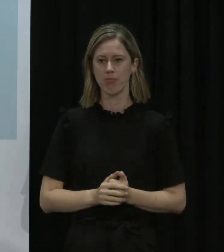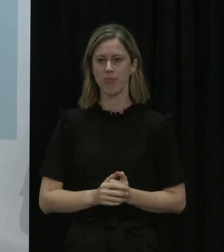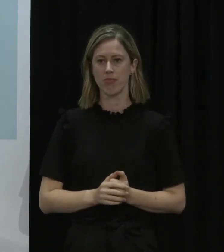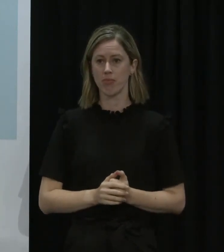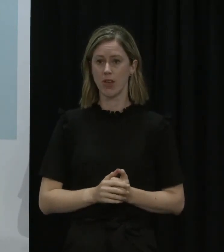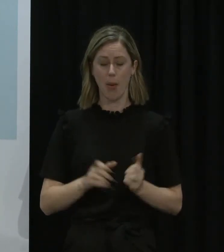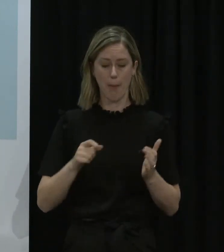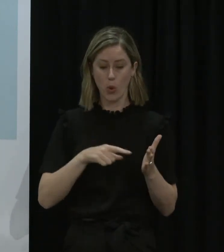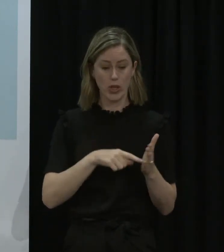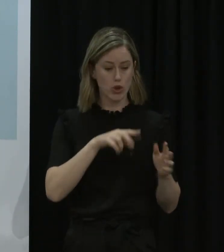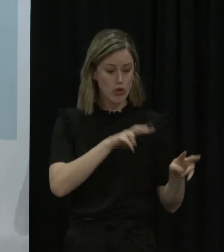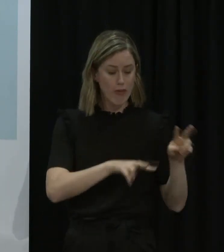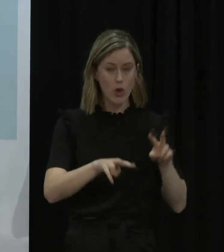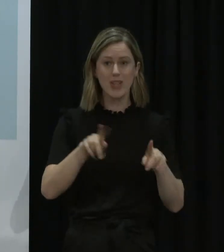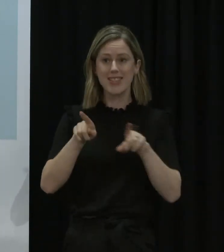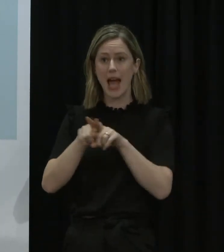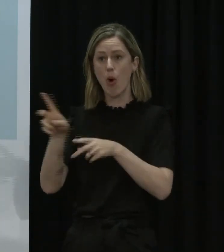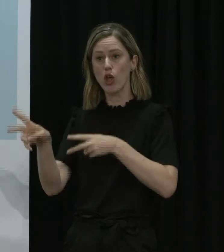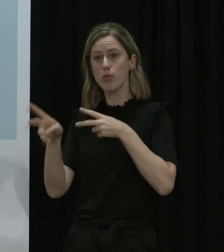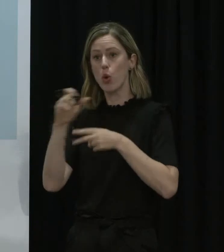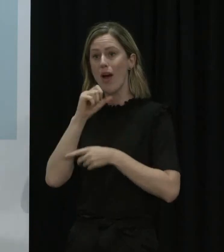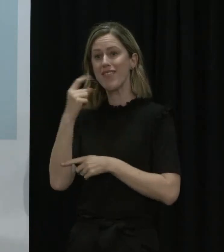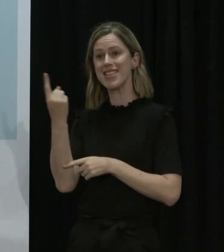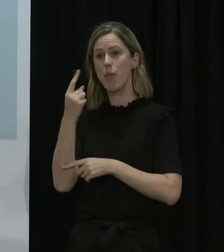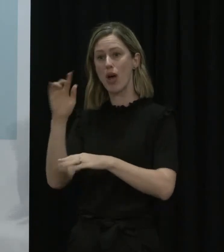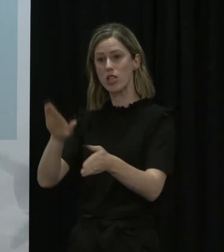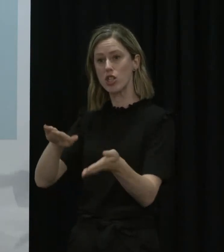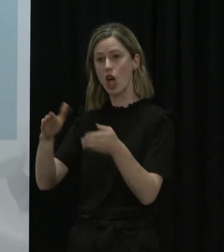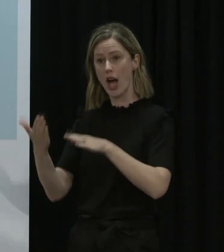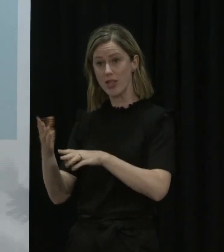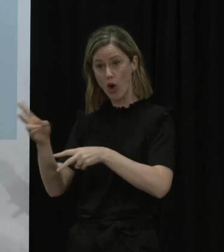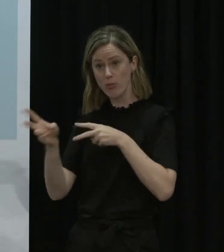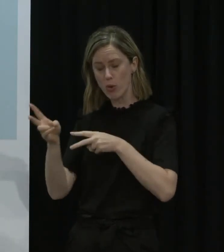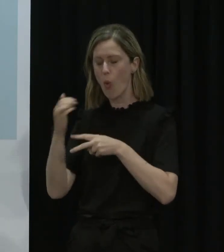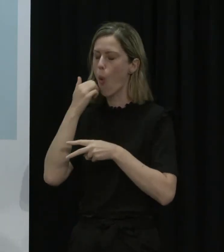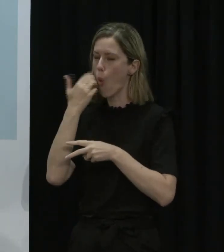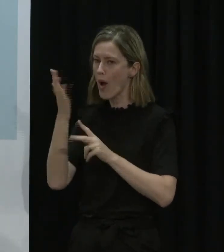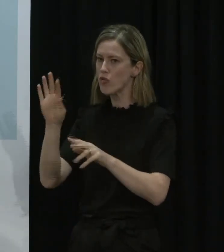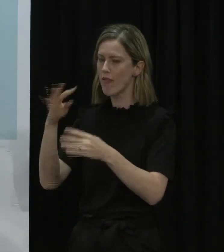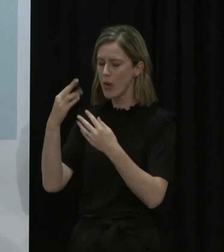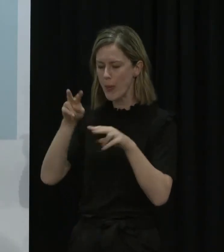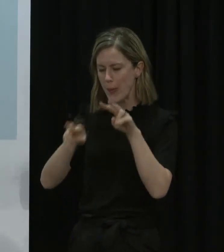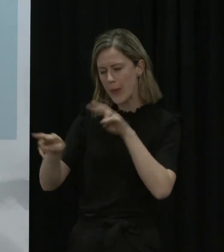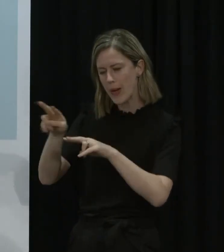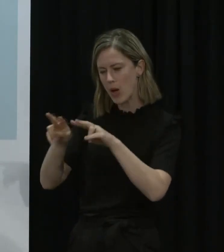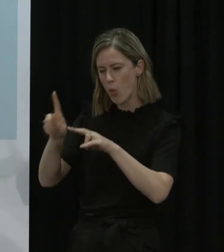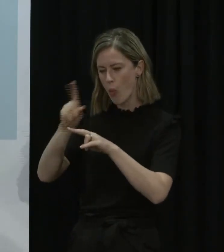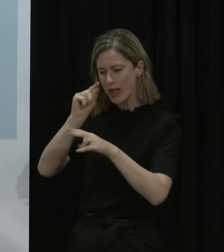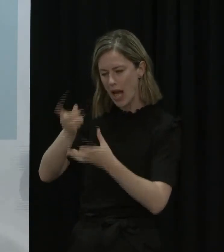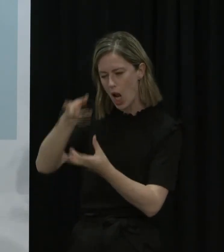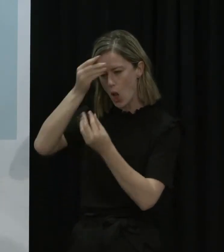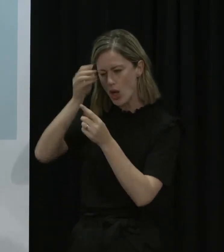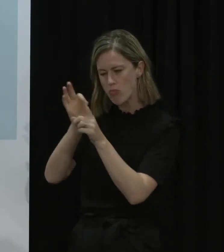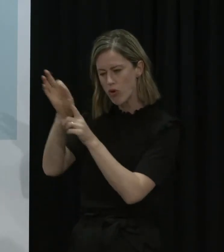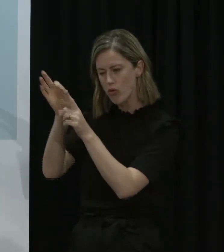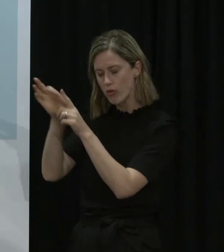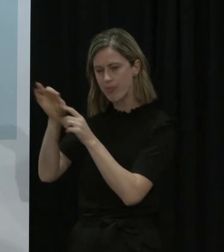of people who were isolating at home alone, this is very appropriate. We do this in hospitals. For every death in